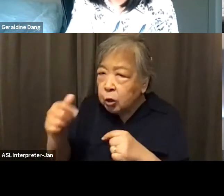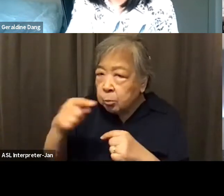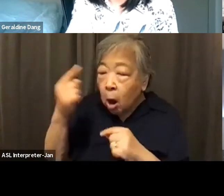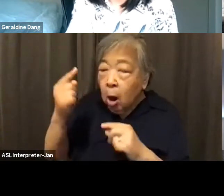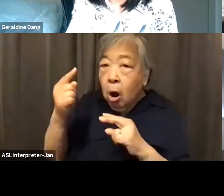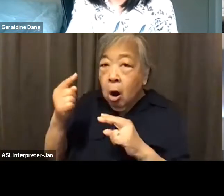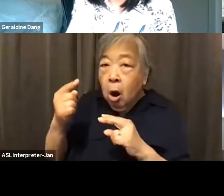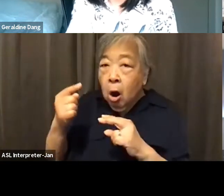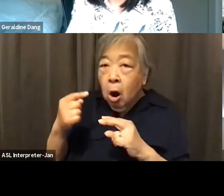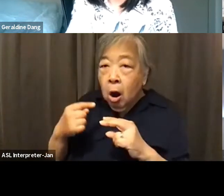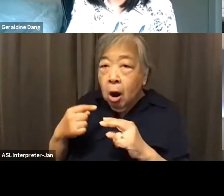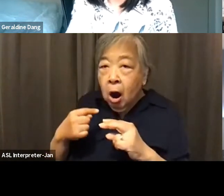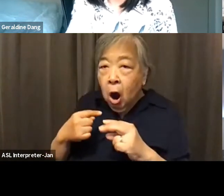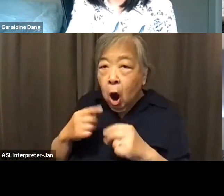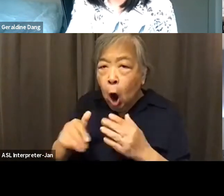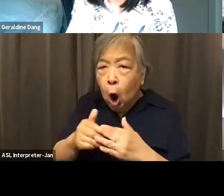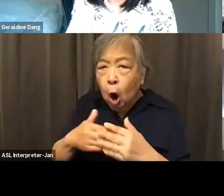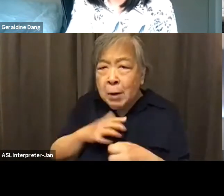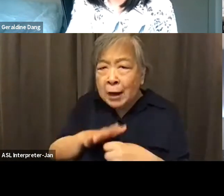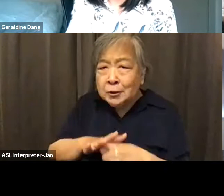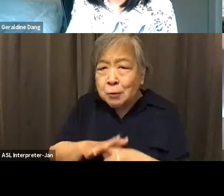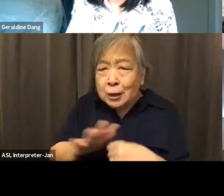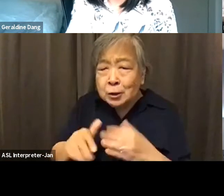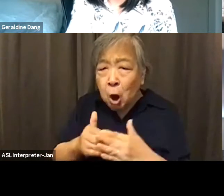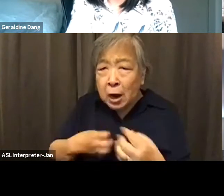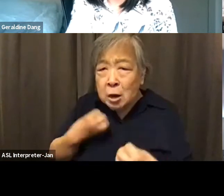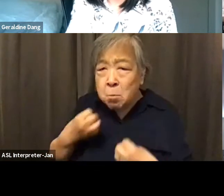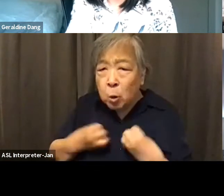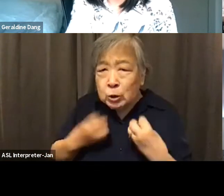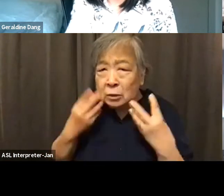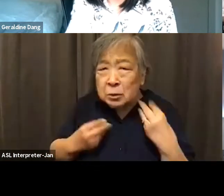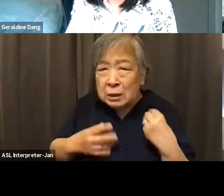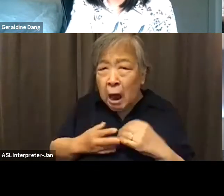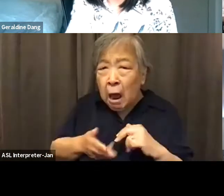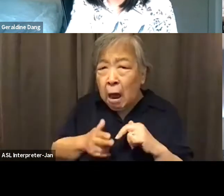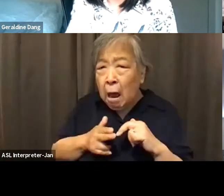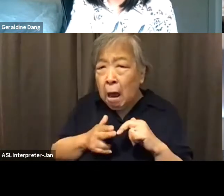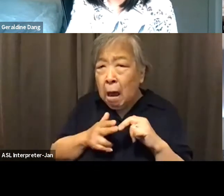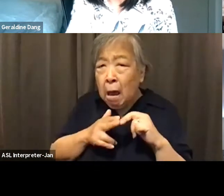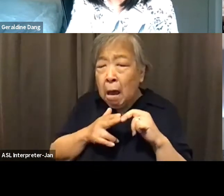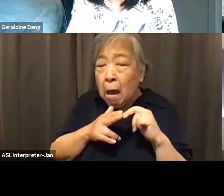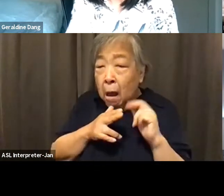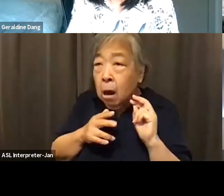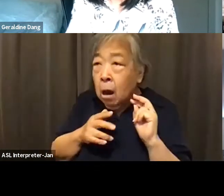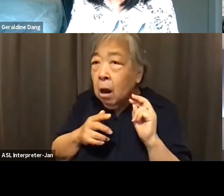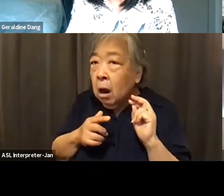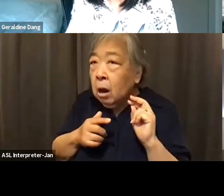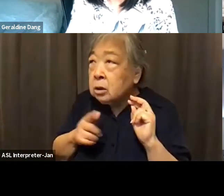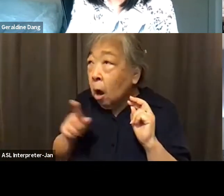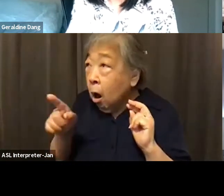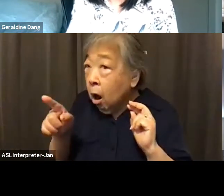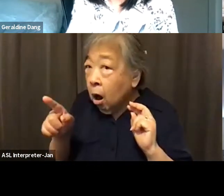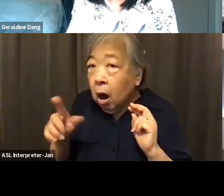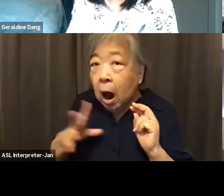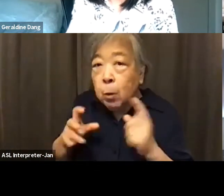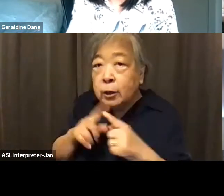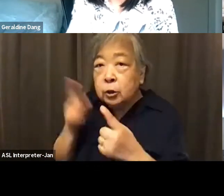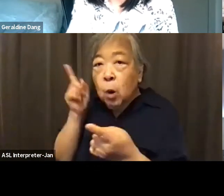all of the stress and all of the emotions that I had been feeling just kind of like talking to her about it and just asking her questions.